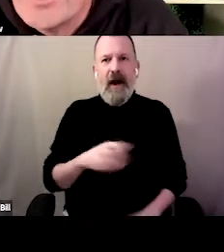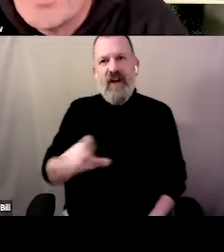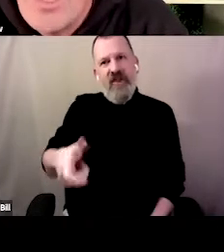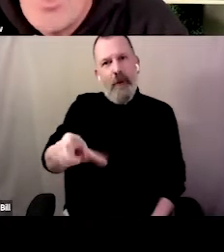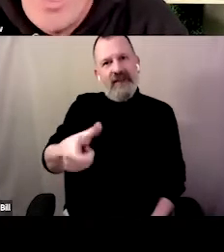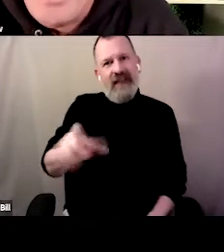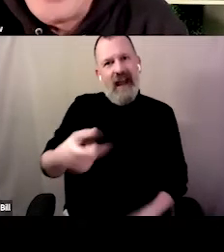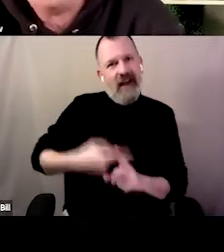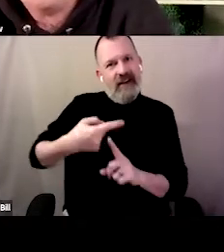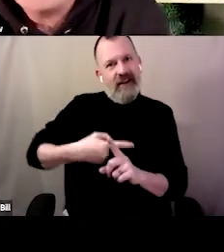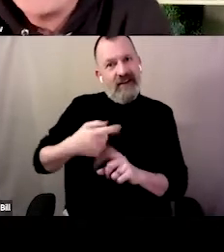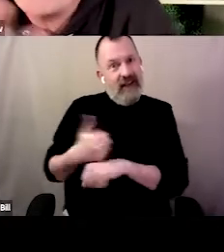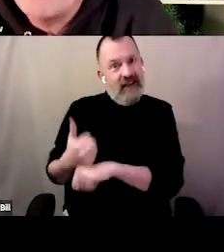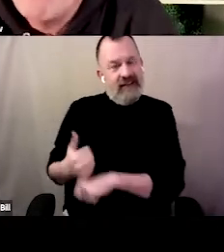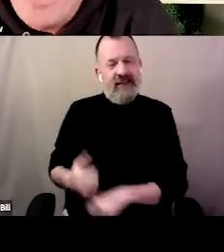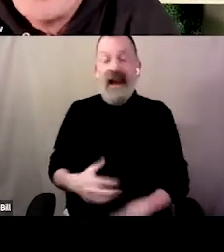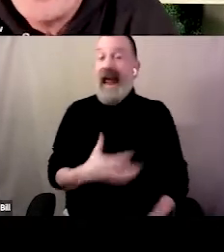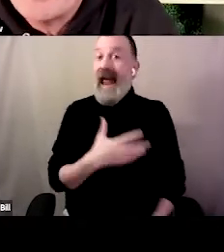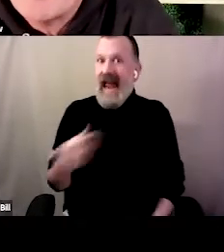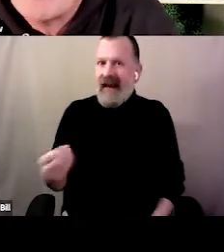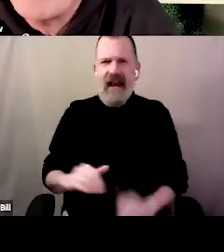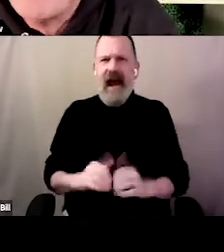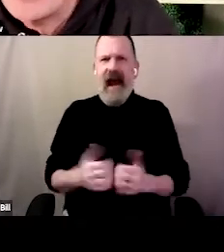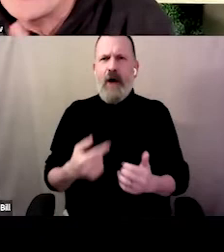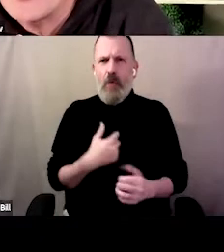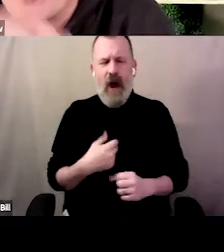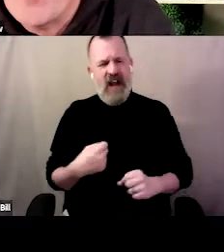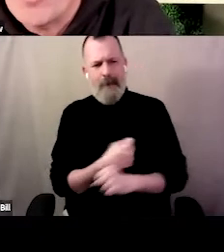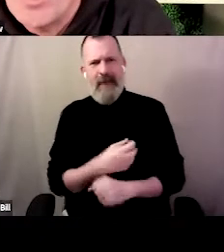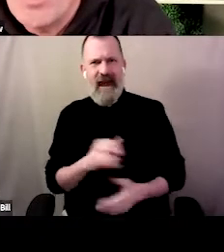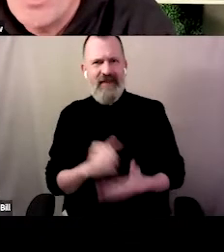CalebBarlow: How do I go and combat this fake news, if you will.